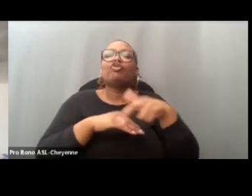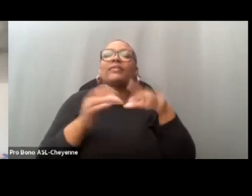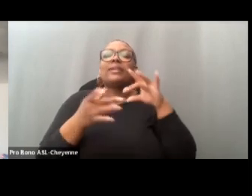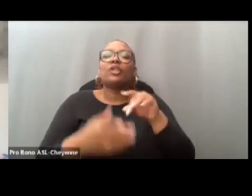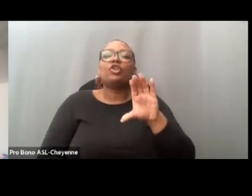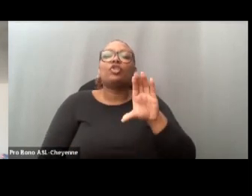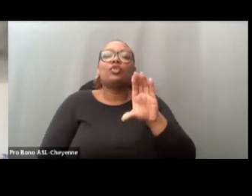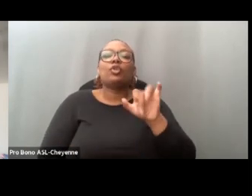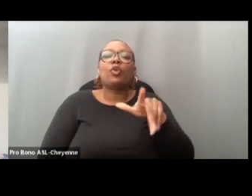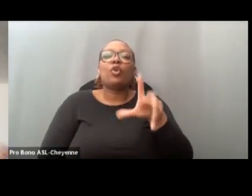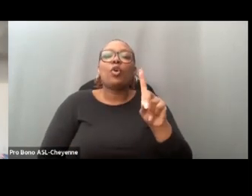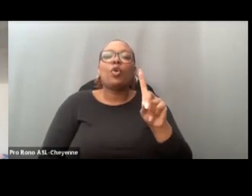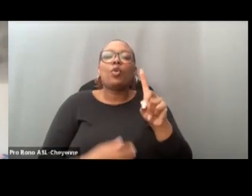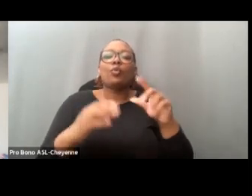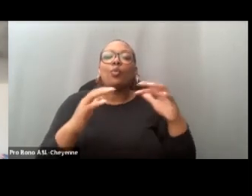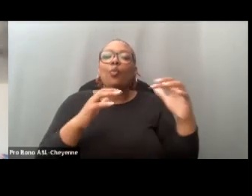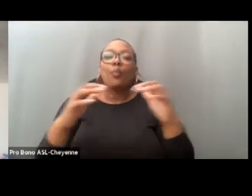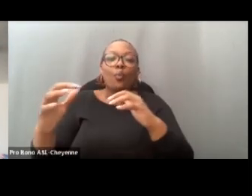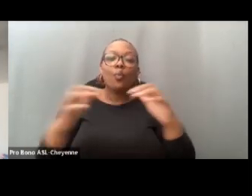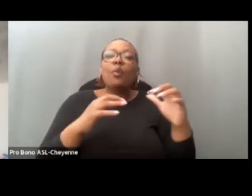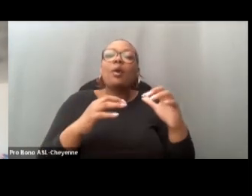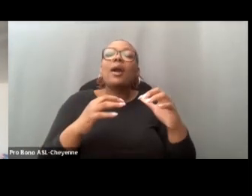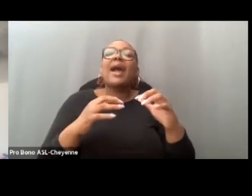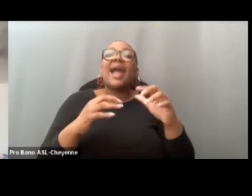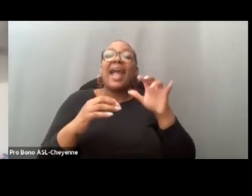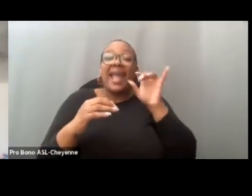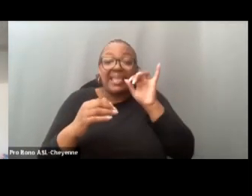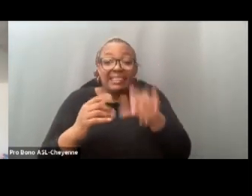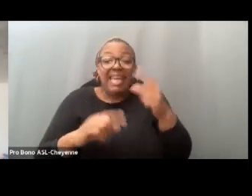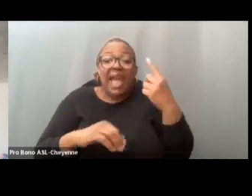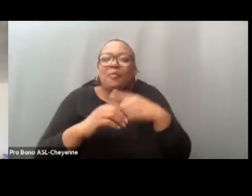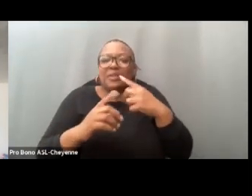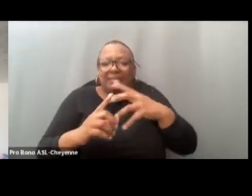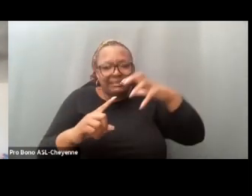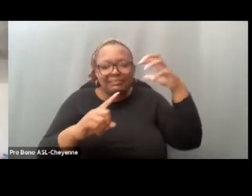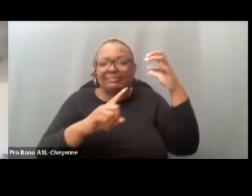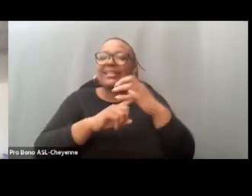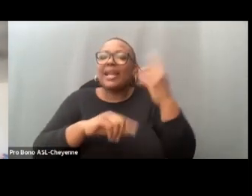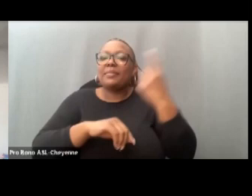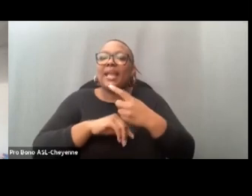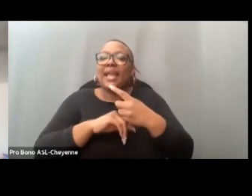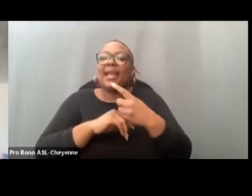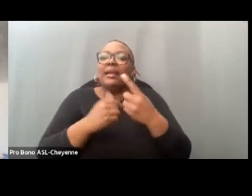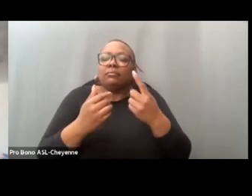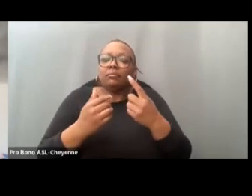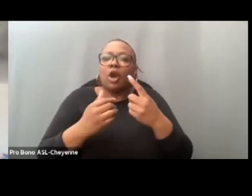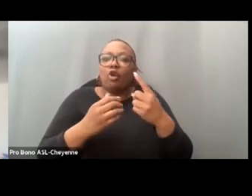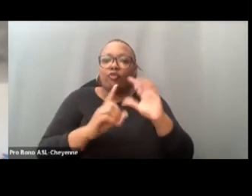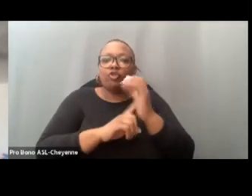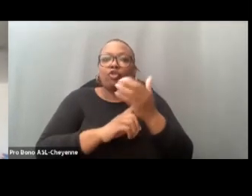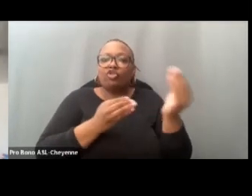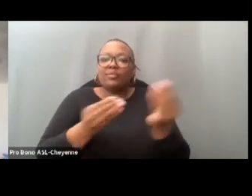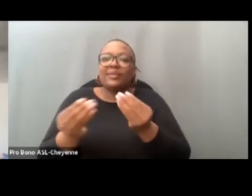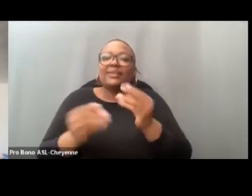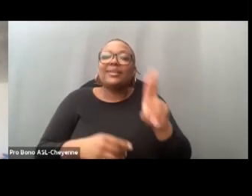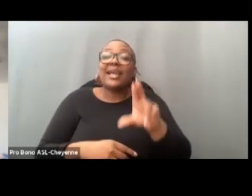and that was indeed the heyday of cultural diplomacy in the United States. And it was the time when cultural diplomacy